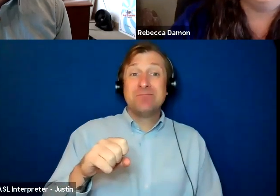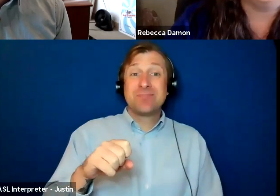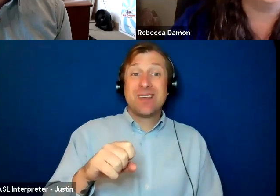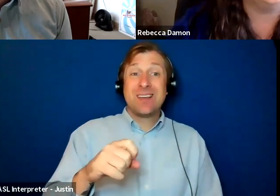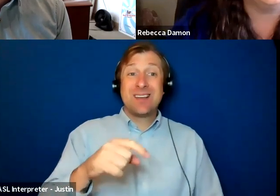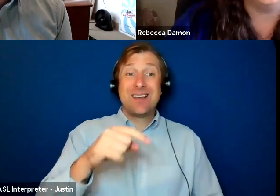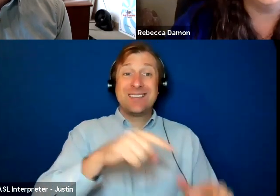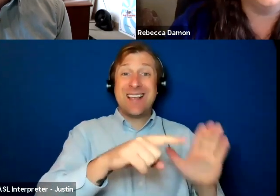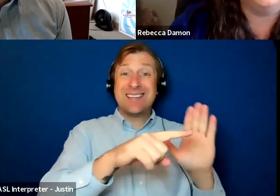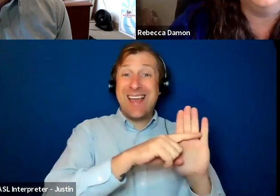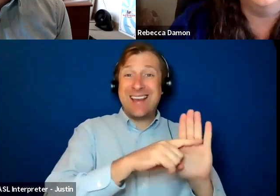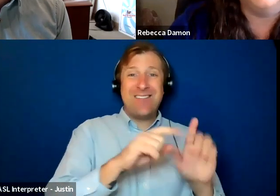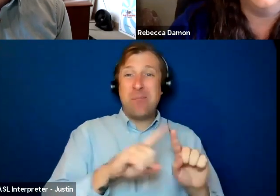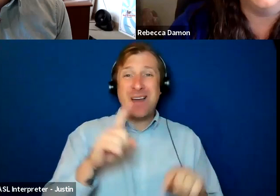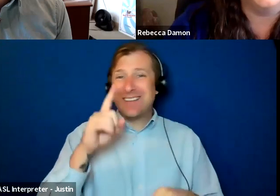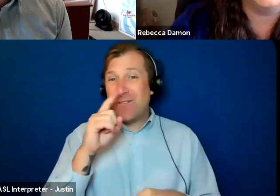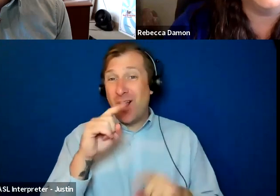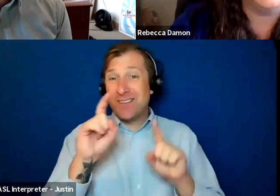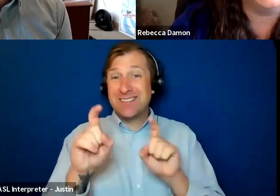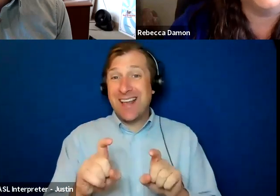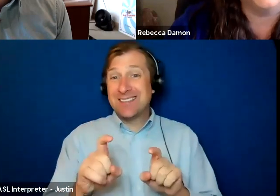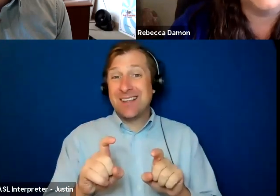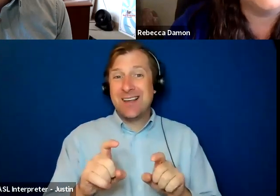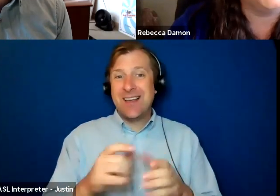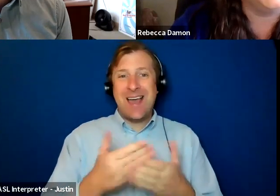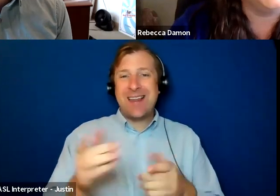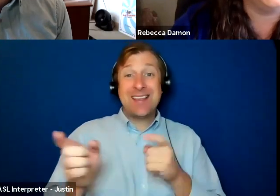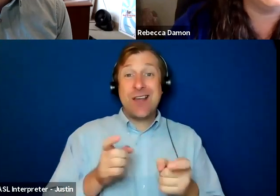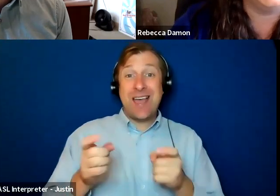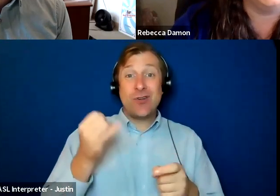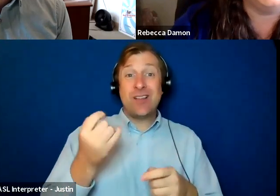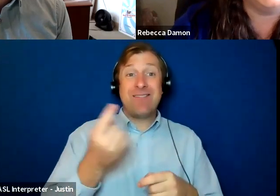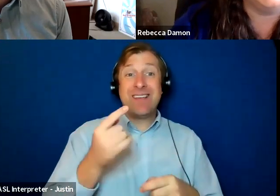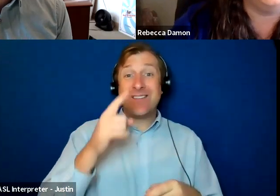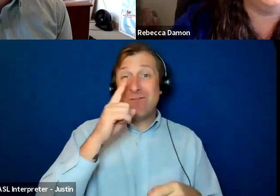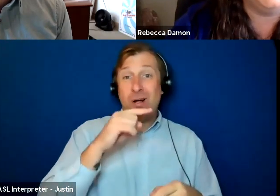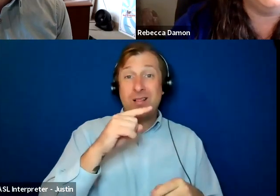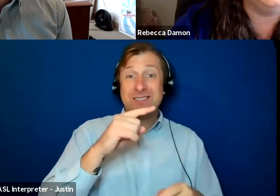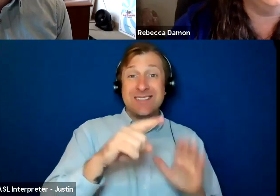is there going to be anything along those lines to handle, if somebody should get a false negative negative?